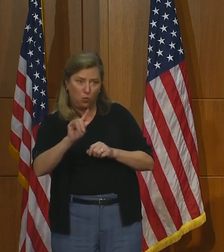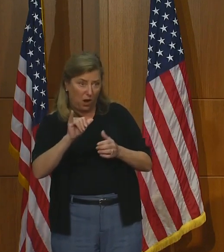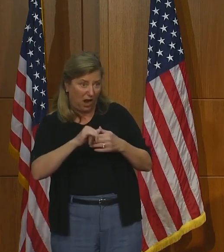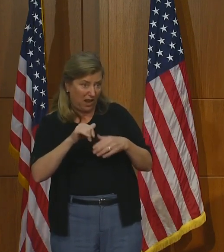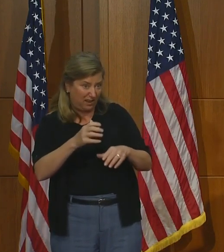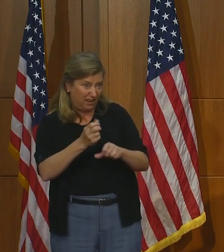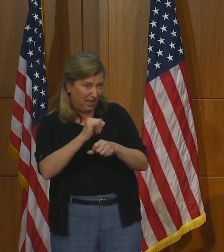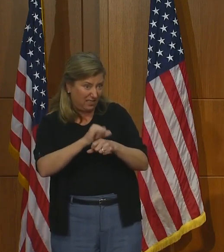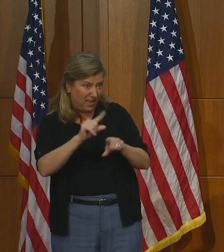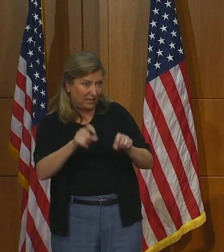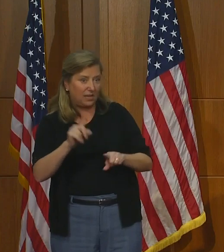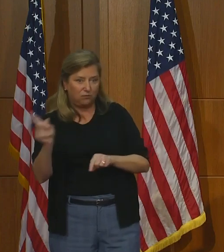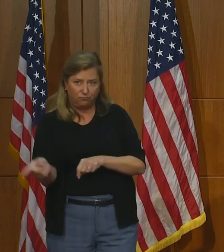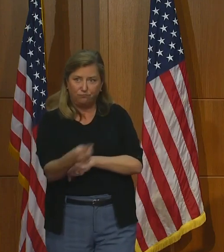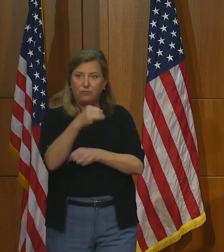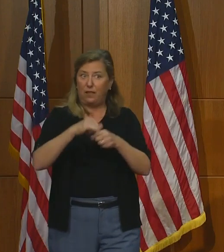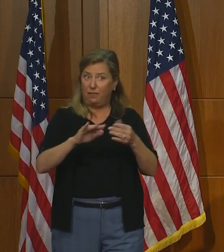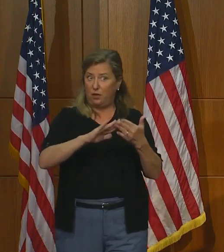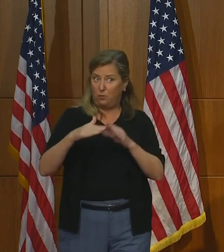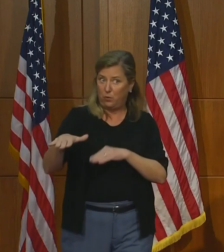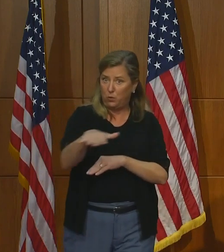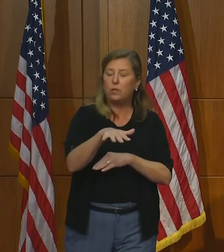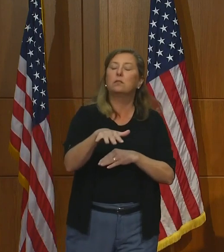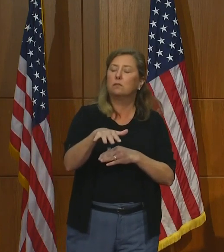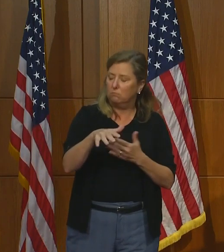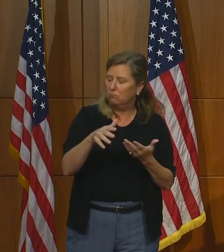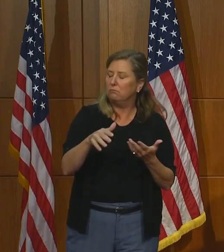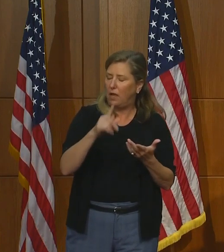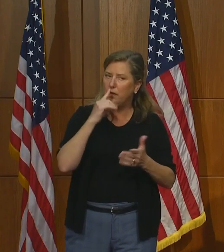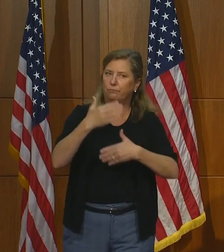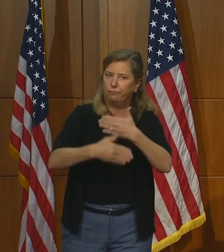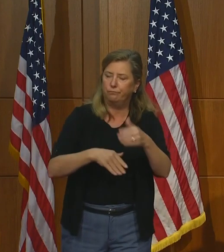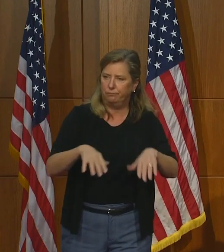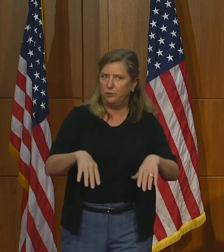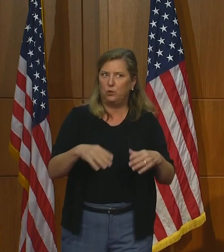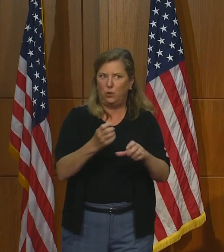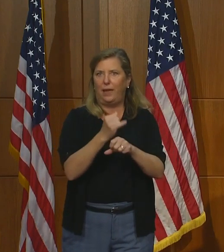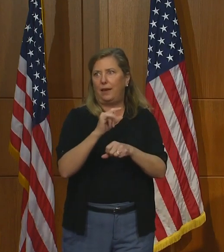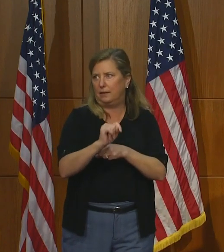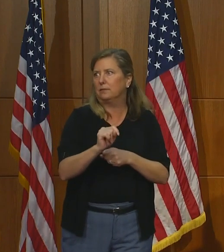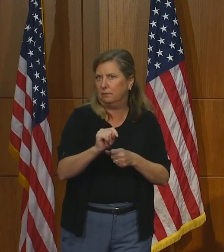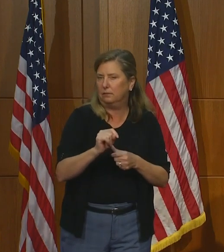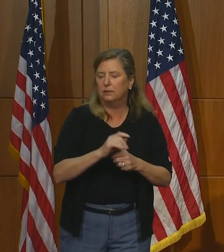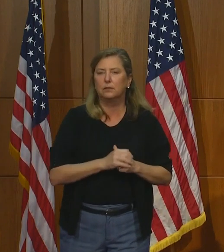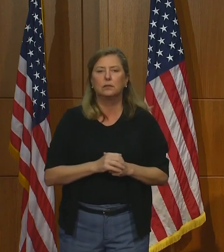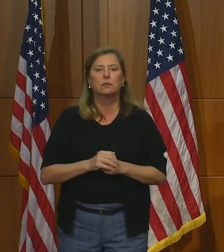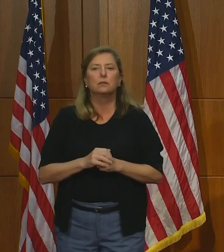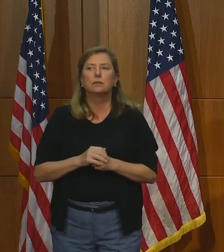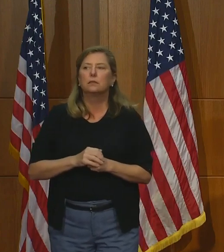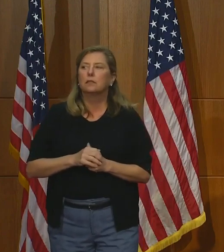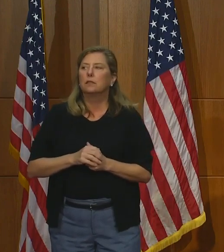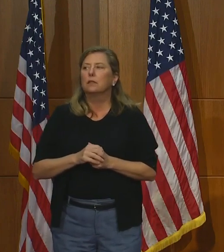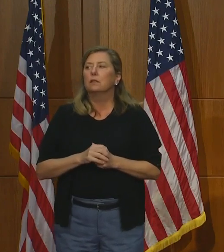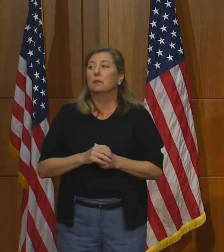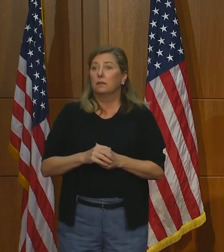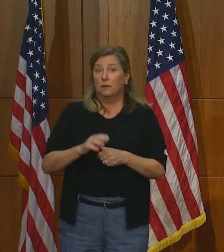TO WEBSITE TO FIND OUT WHERE THE TEST AND- THE SITES ARE